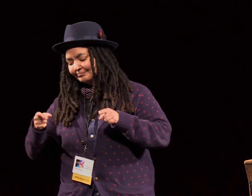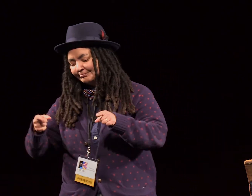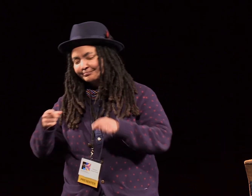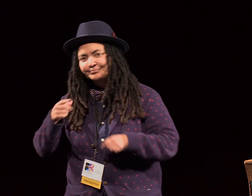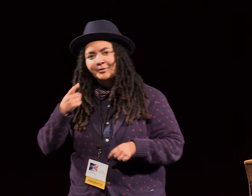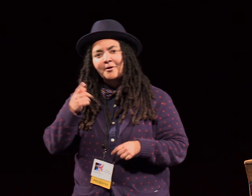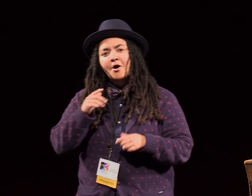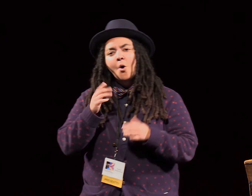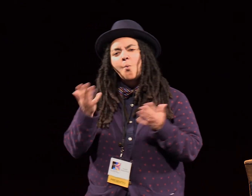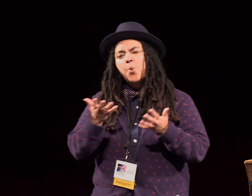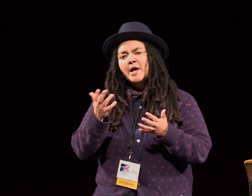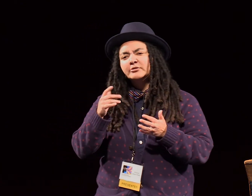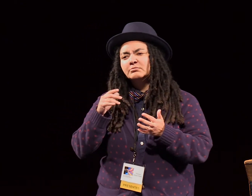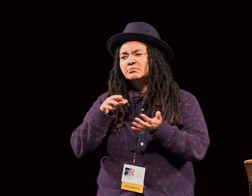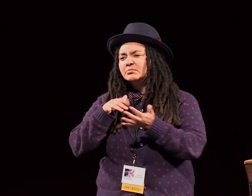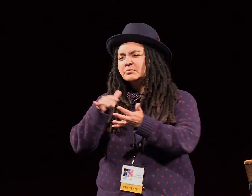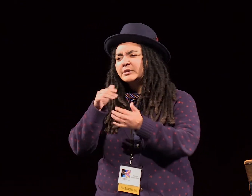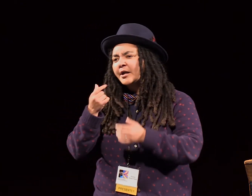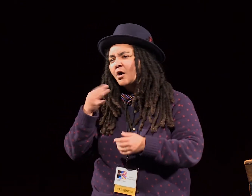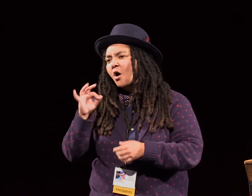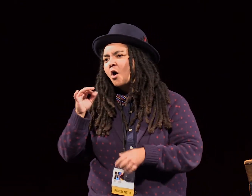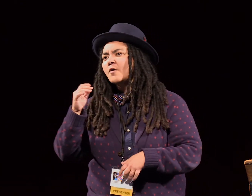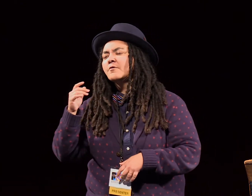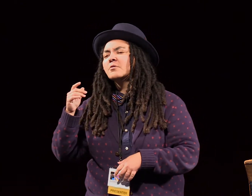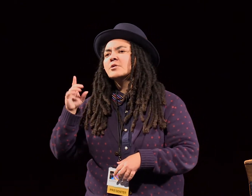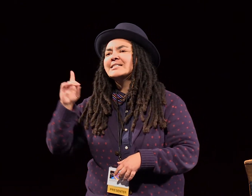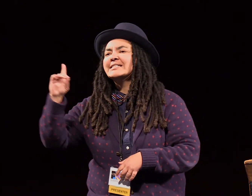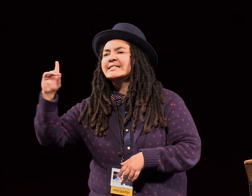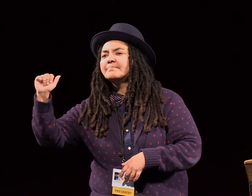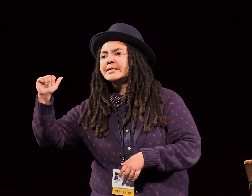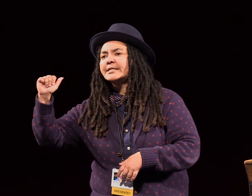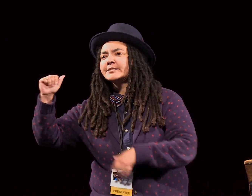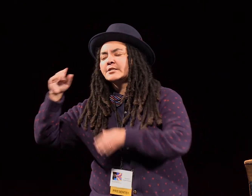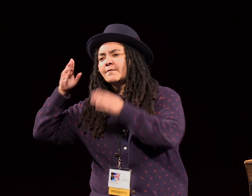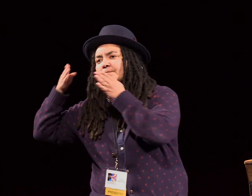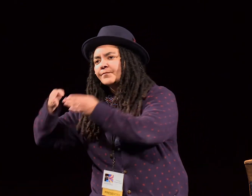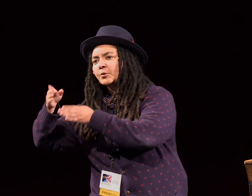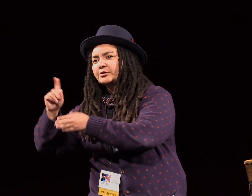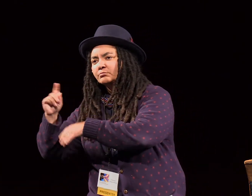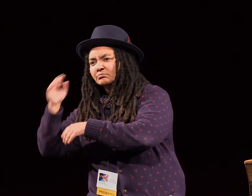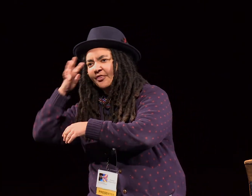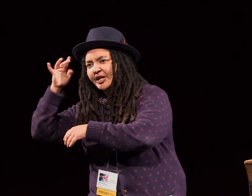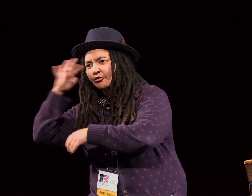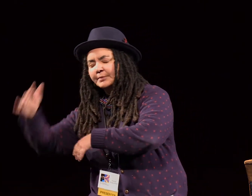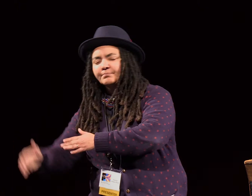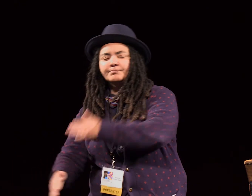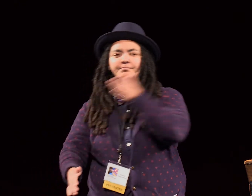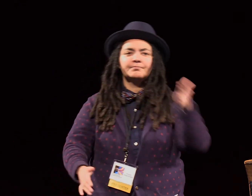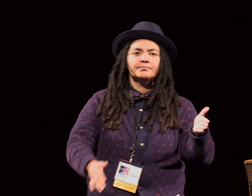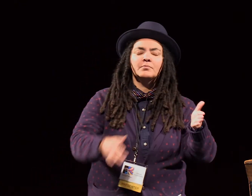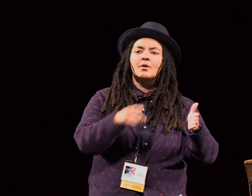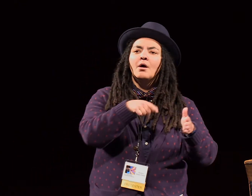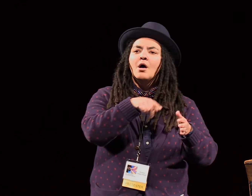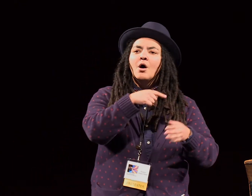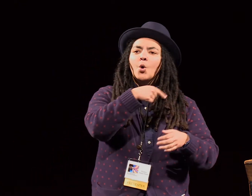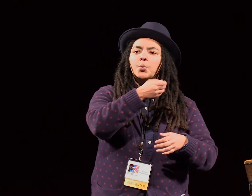Another branch of this is the study of disability focused theory and queer theory.